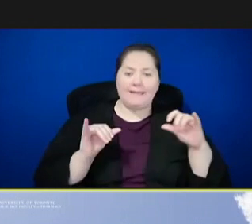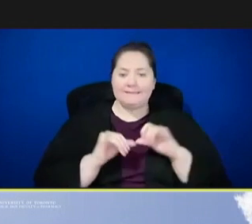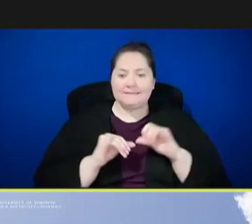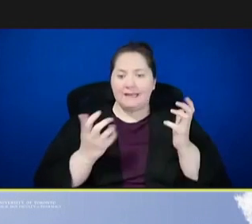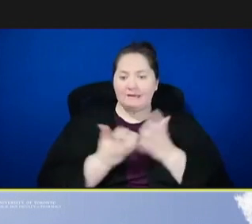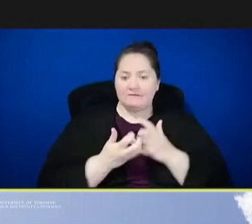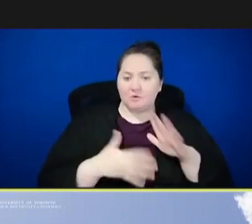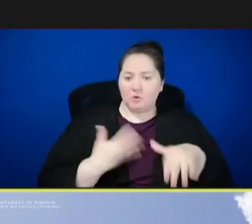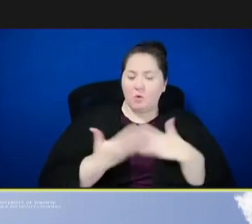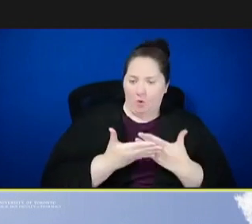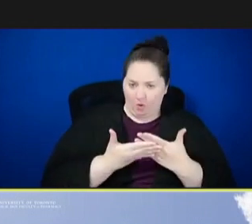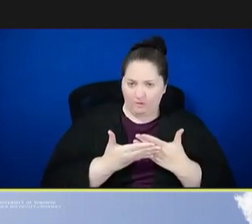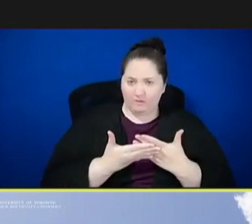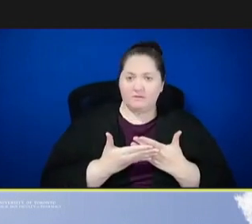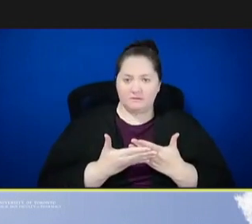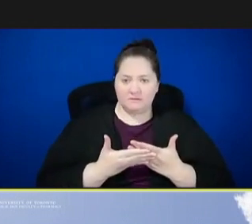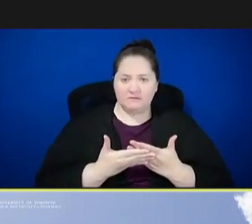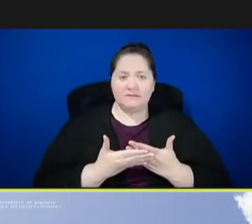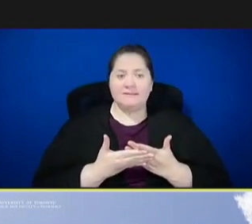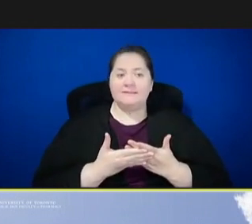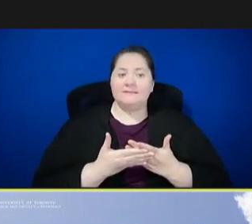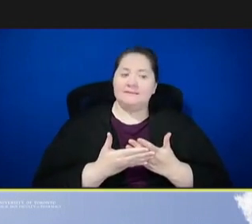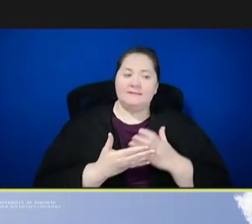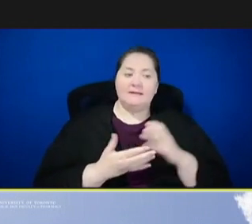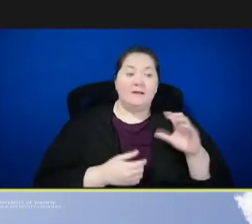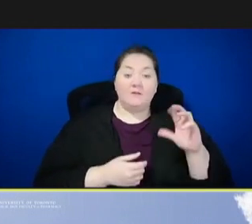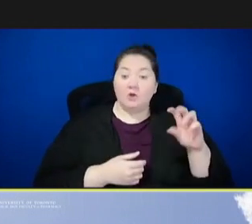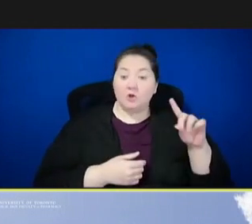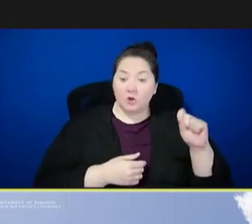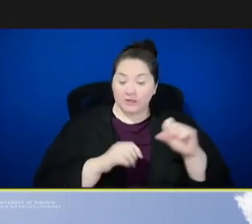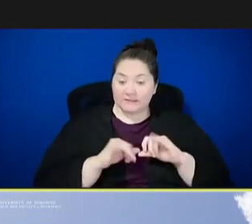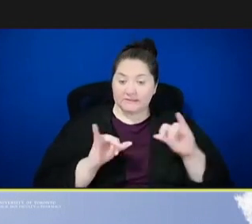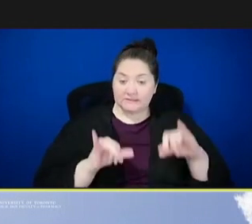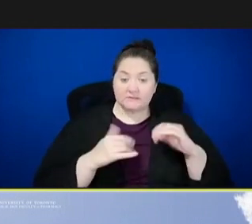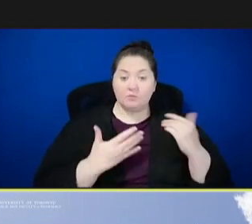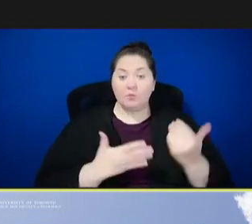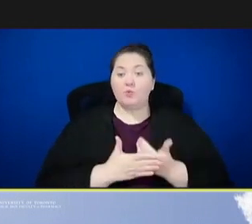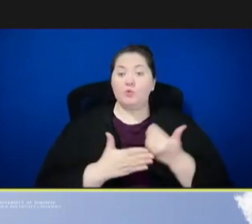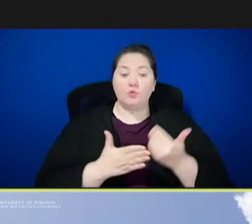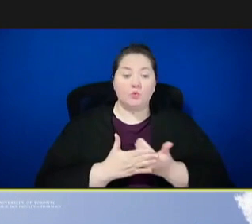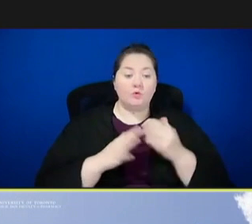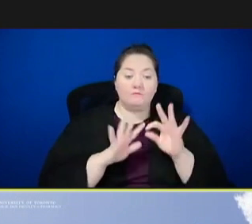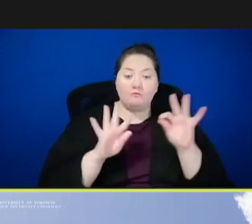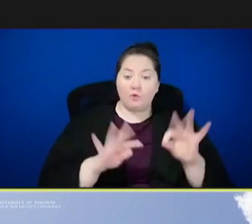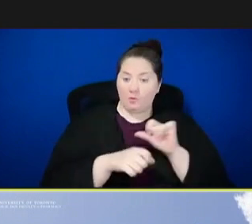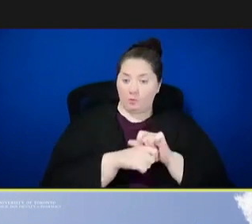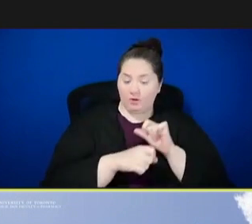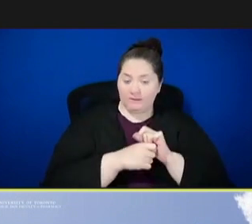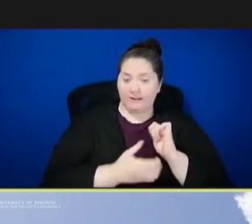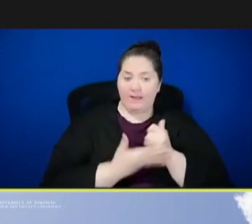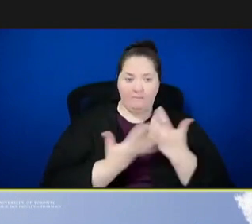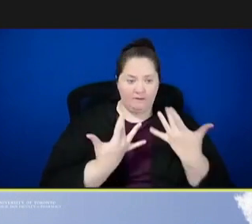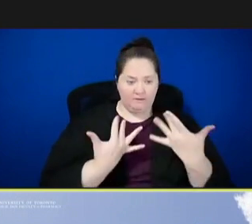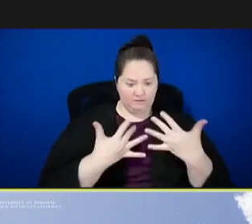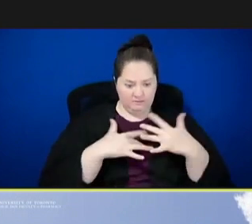for our vaccinations. And the CARD system is a new framework to help us to integrate this information